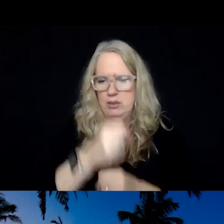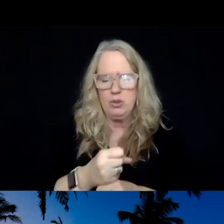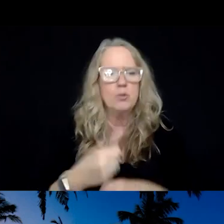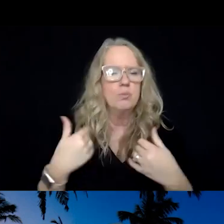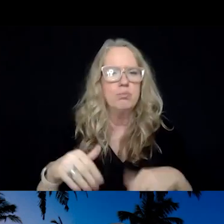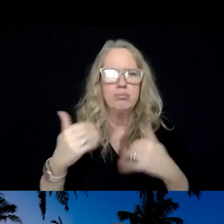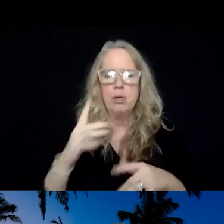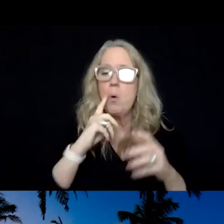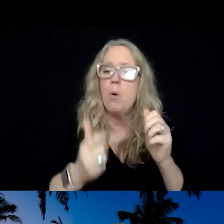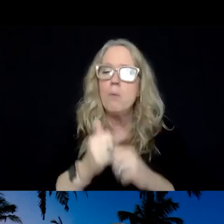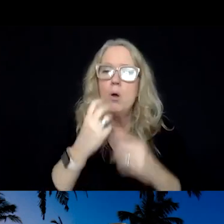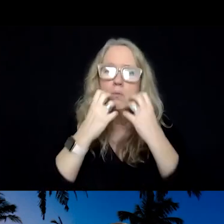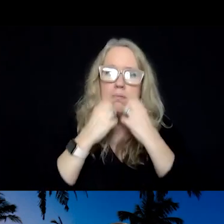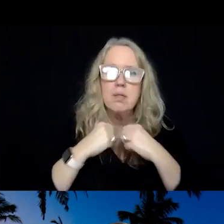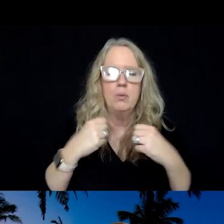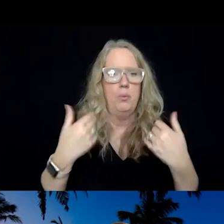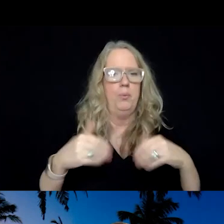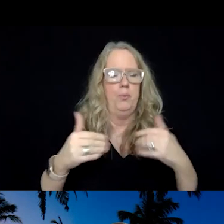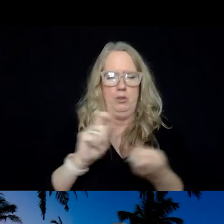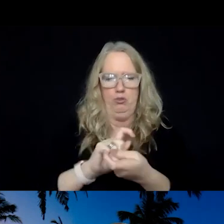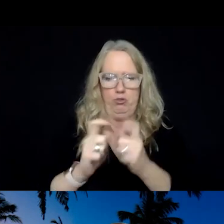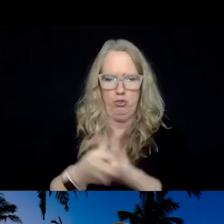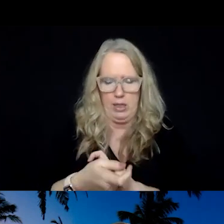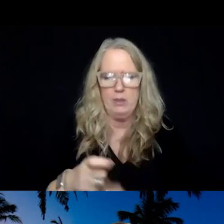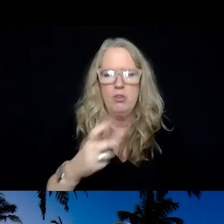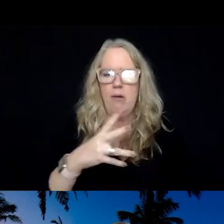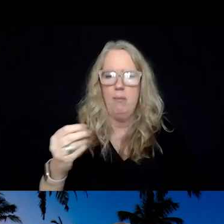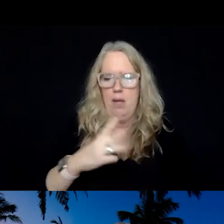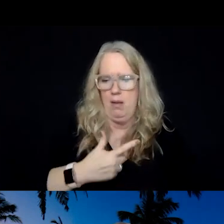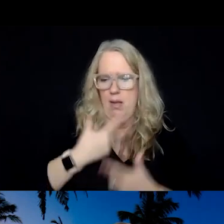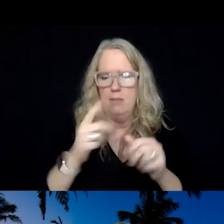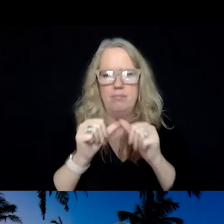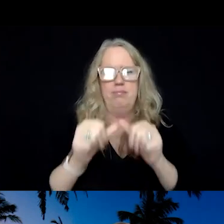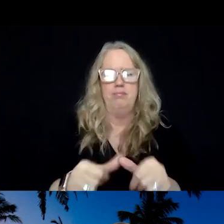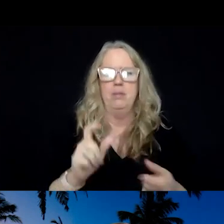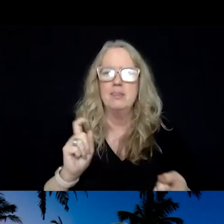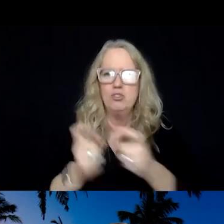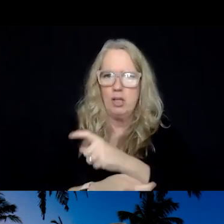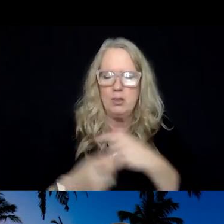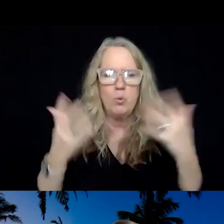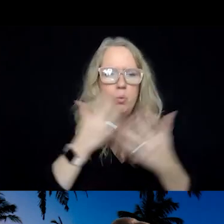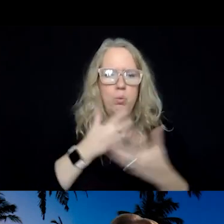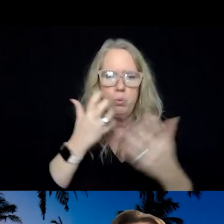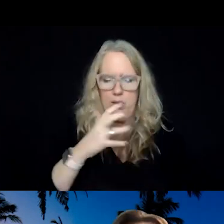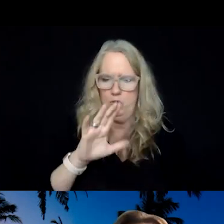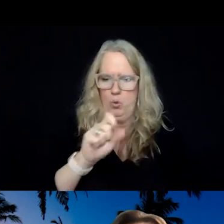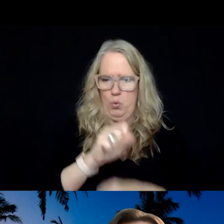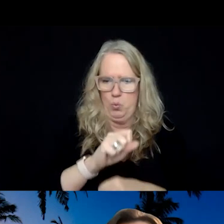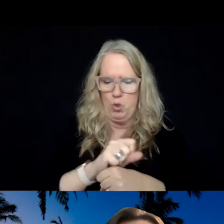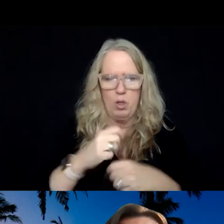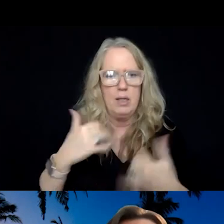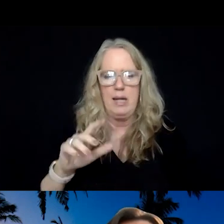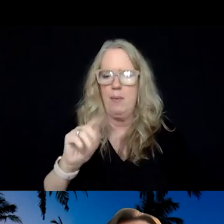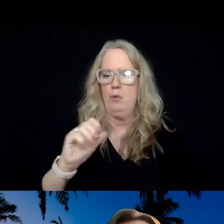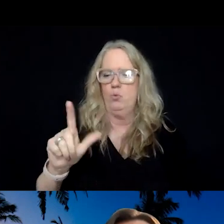THE MOST MEANINGFUL CHANGE IN MY LIFE AND I CONTINUE TO CHANGE SO THIS MEANS A LOT TO MEAN.